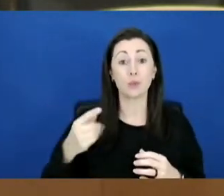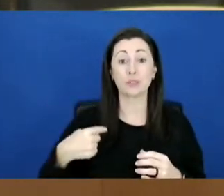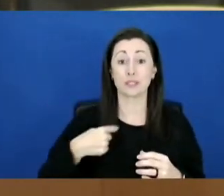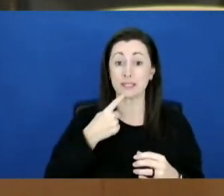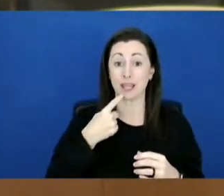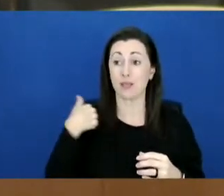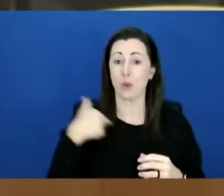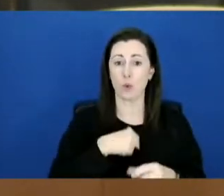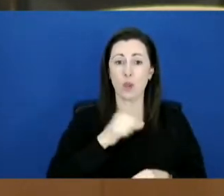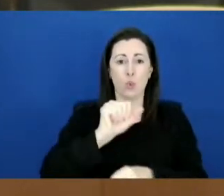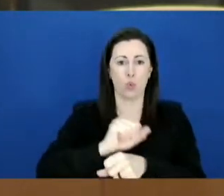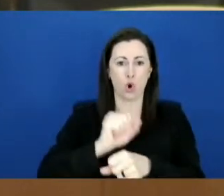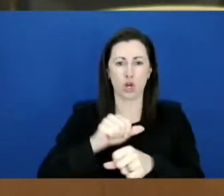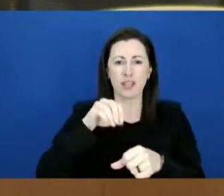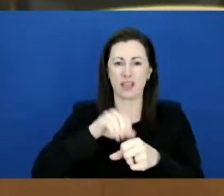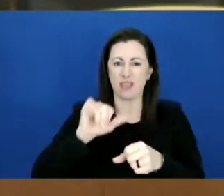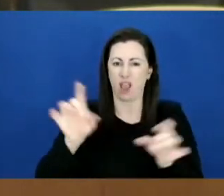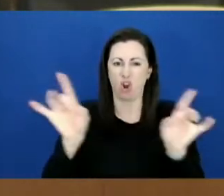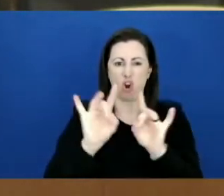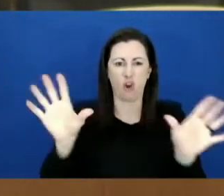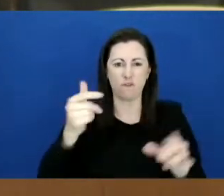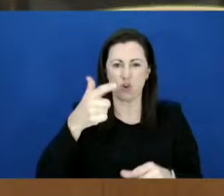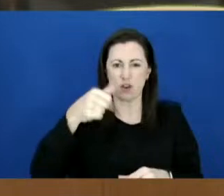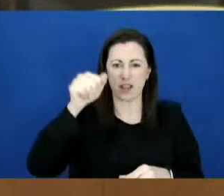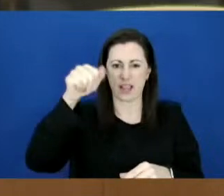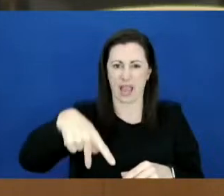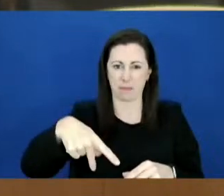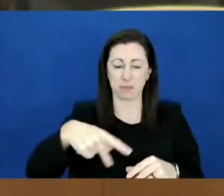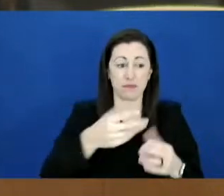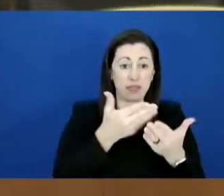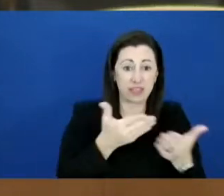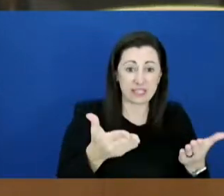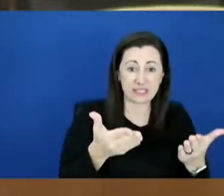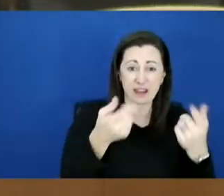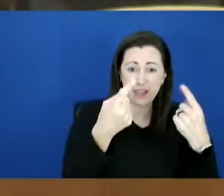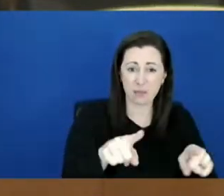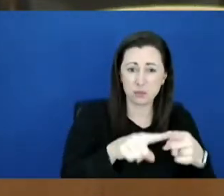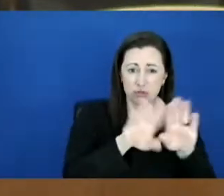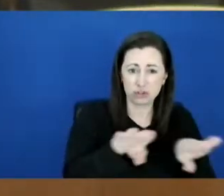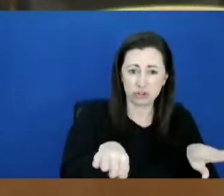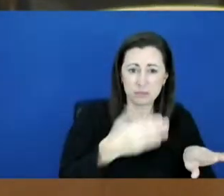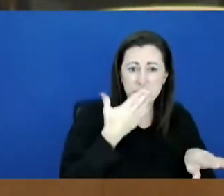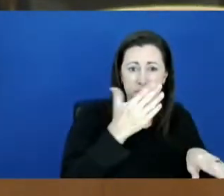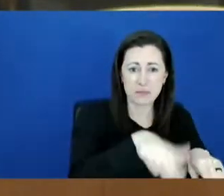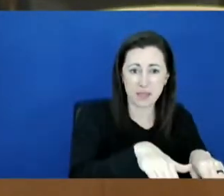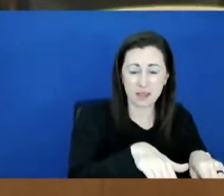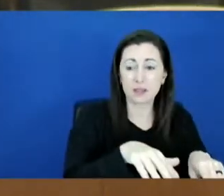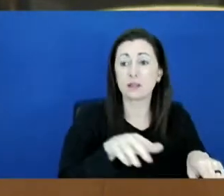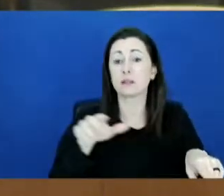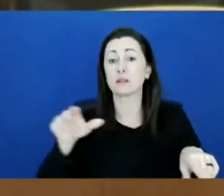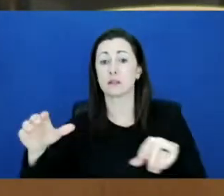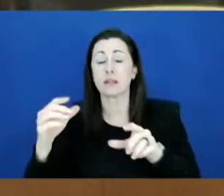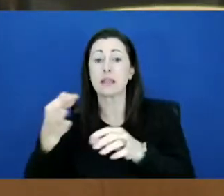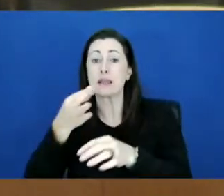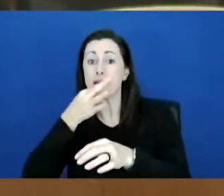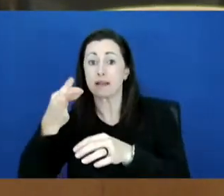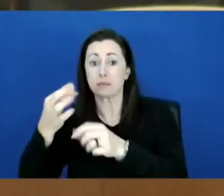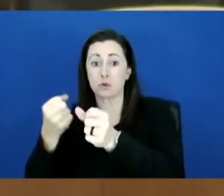I USED TO SAY THAT WE WORKED IN